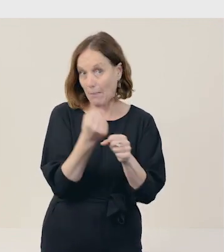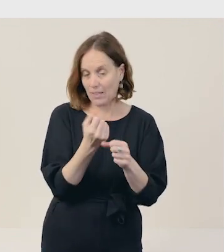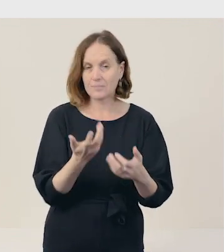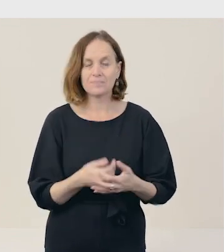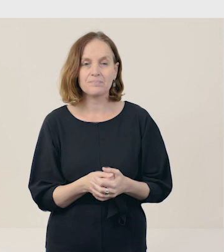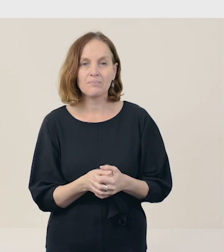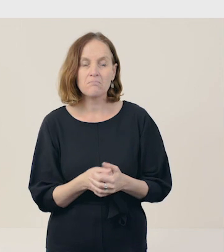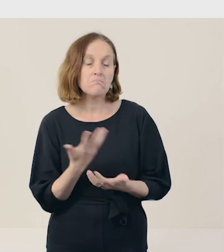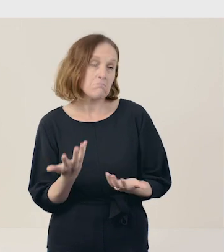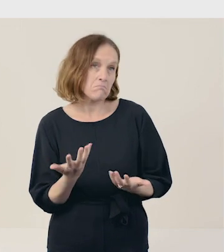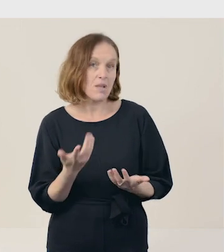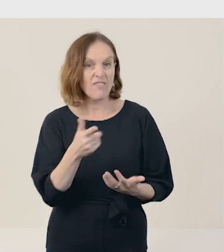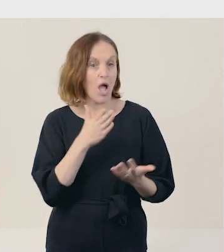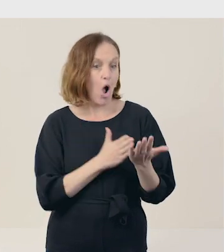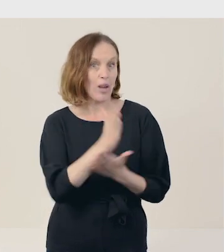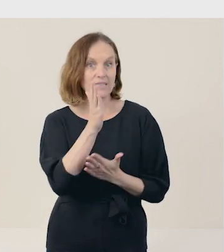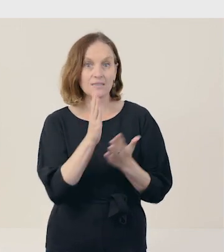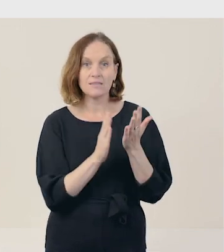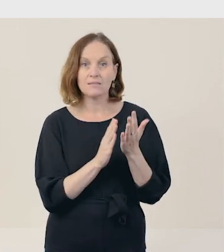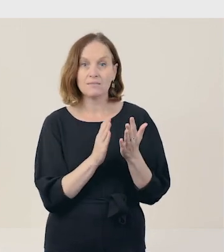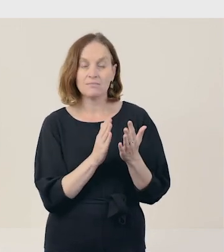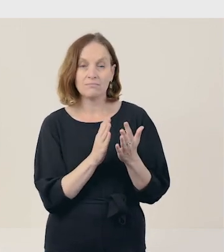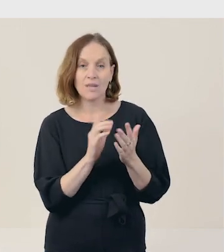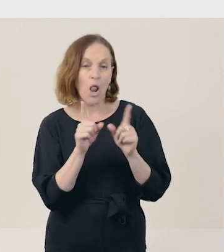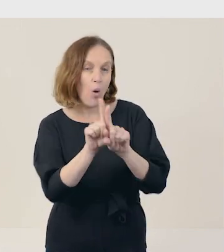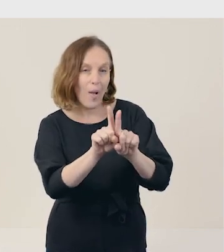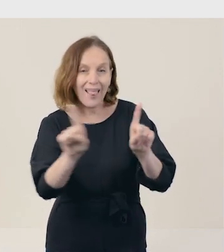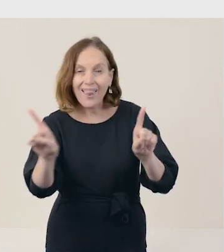whether they are honest, loyal, devoted,